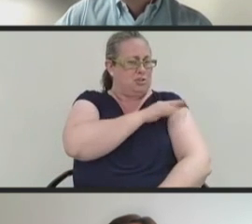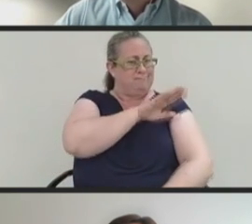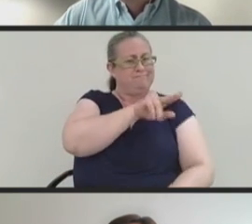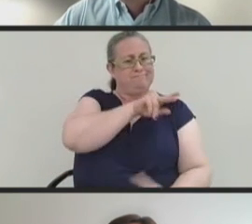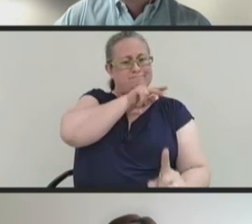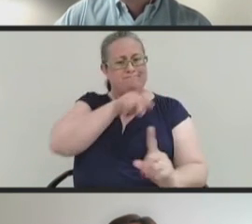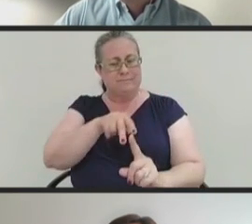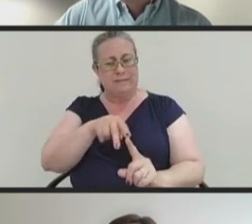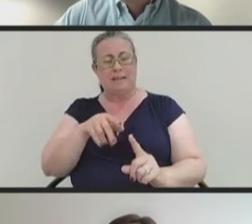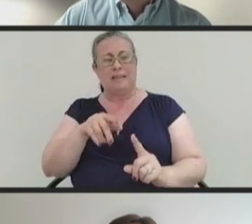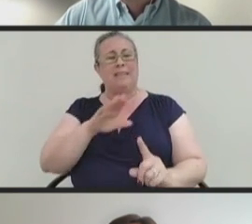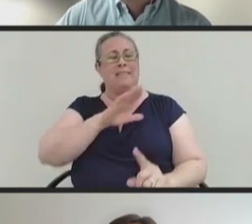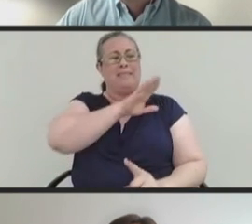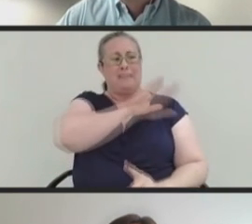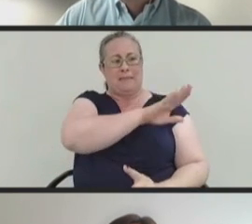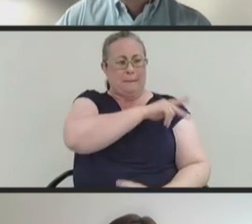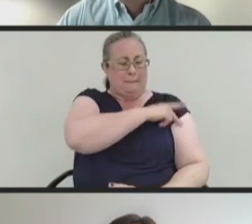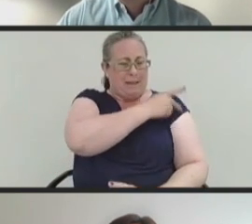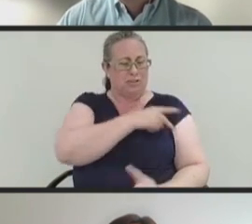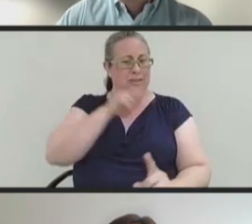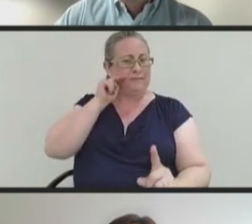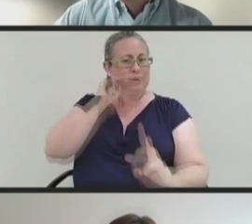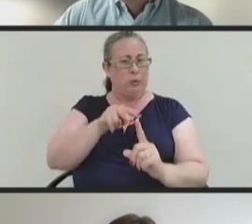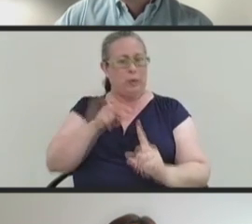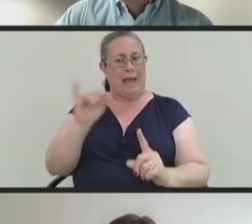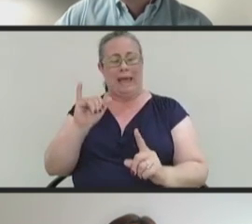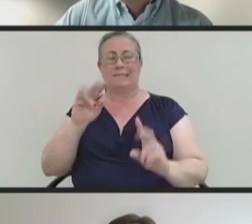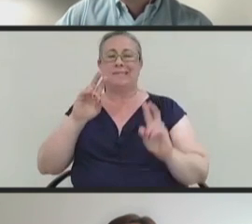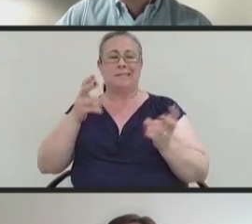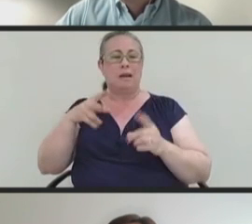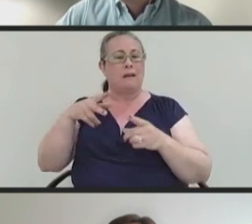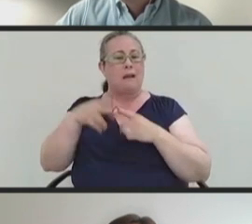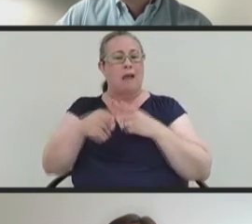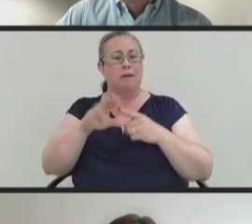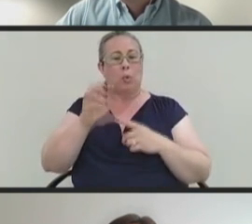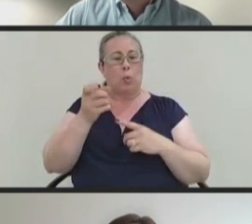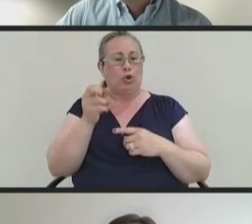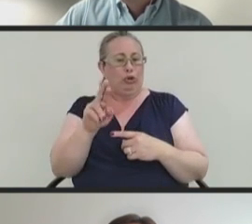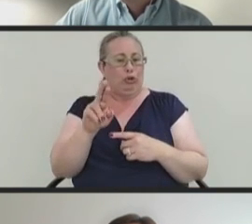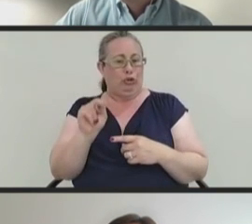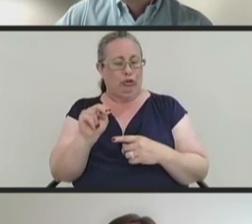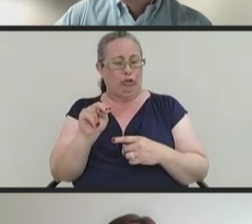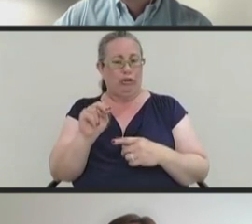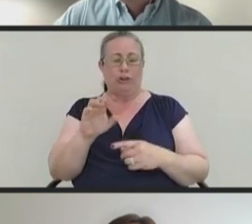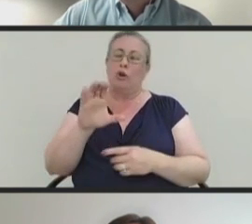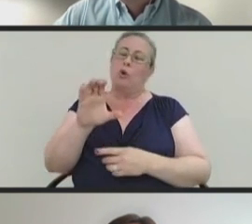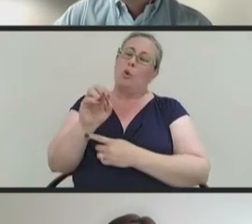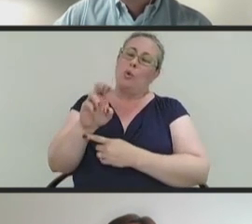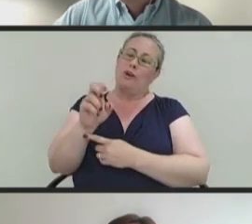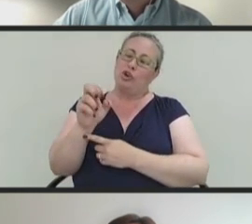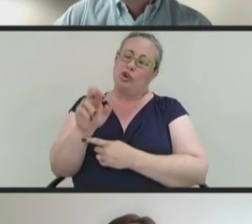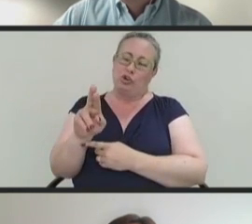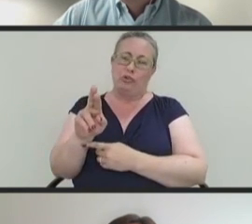corners and not doing things appropriately in some way. And to reinforce that -- any